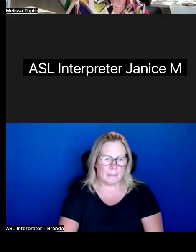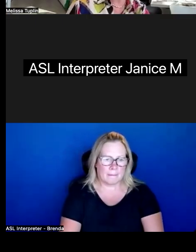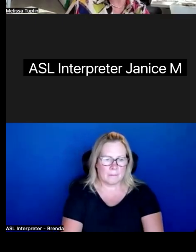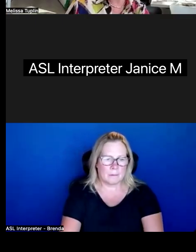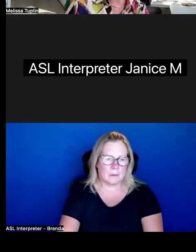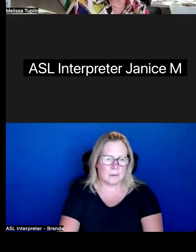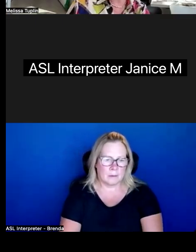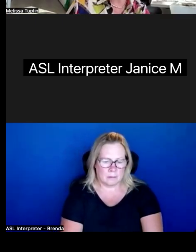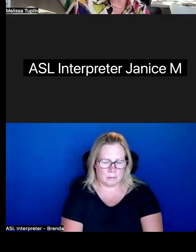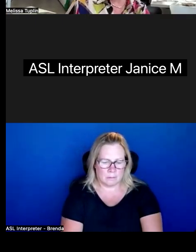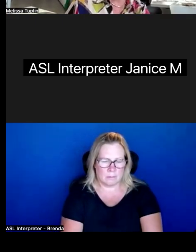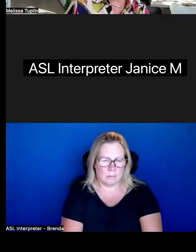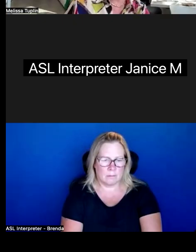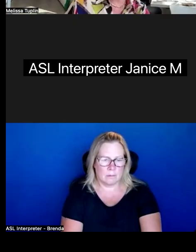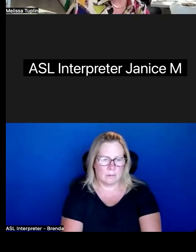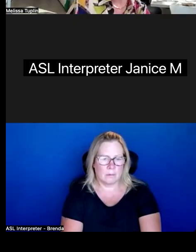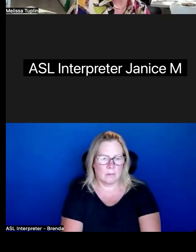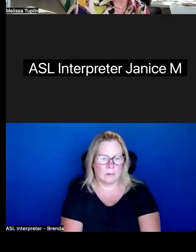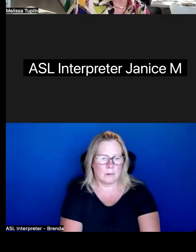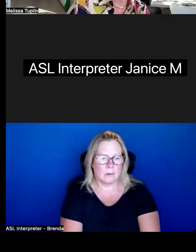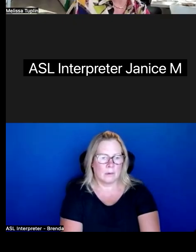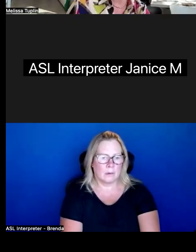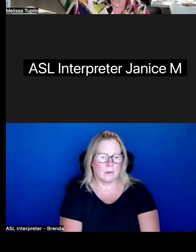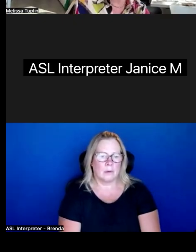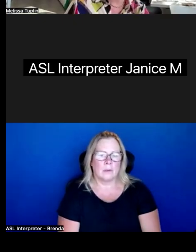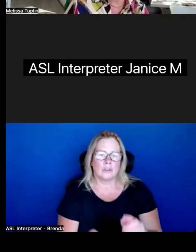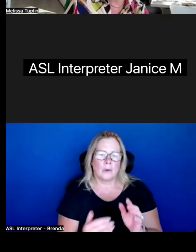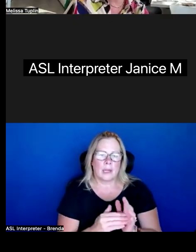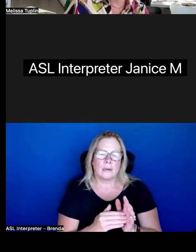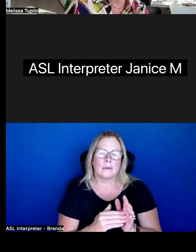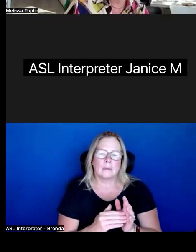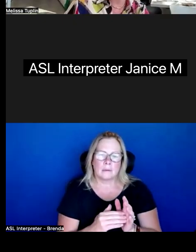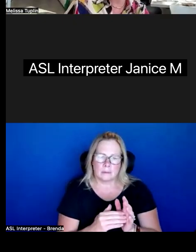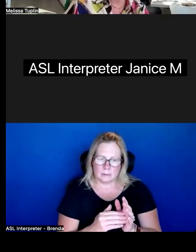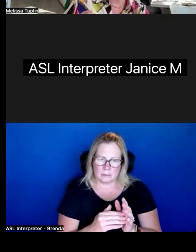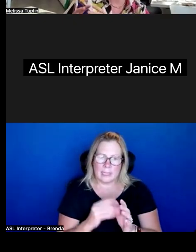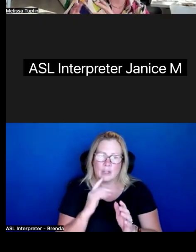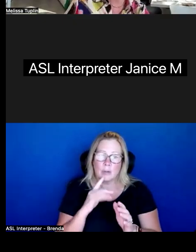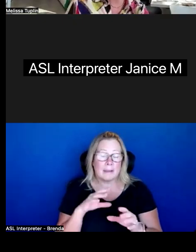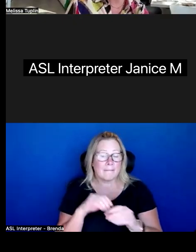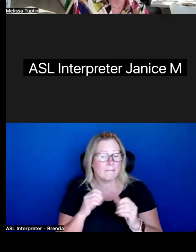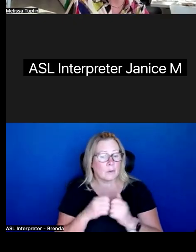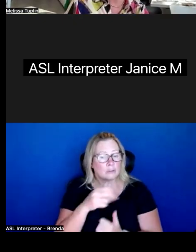whose mandates are around socially engaged art, or creating a certain type of social dialogue around